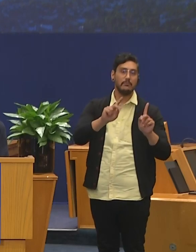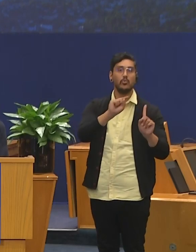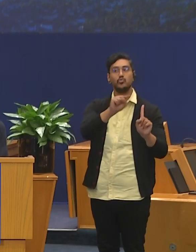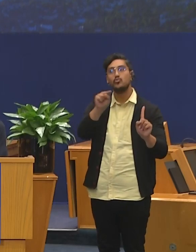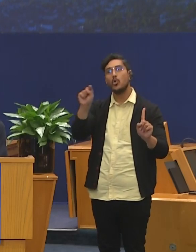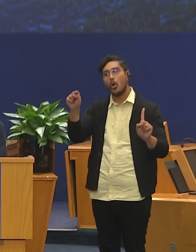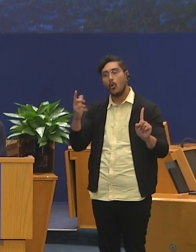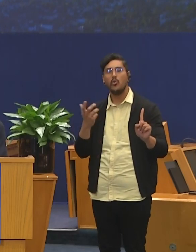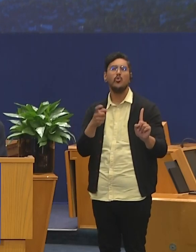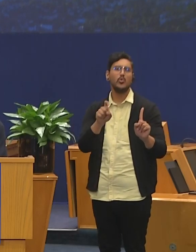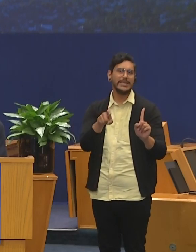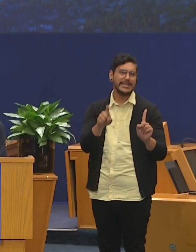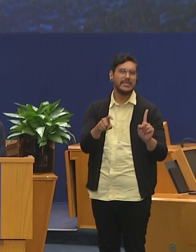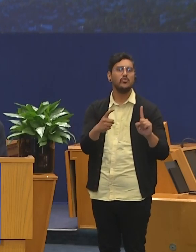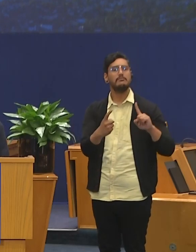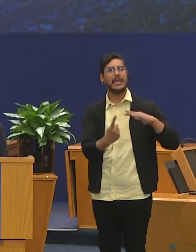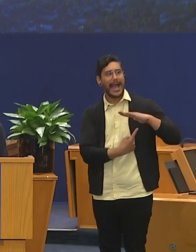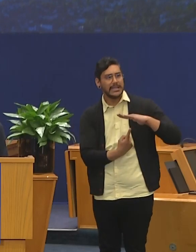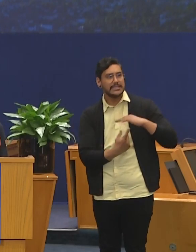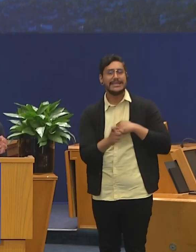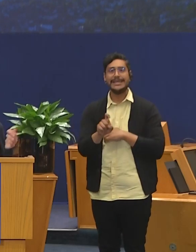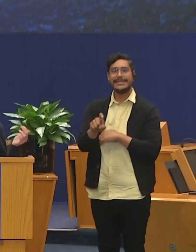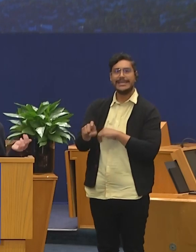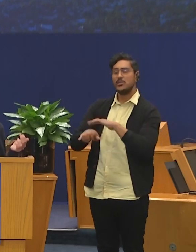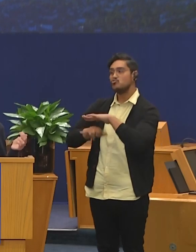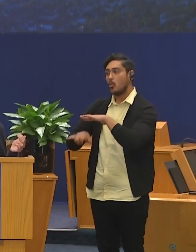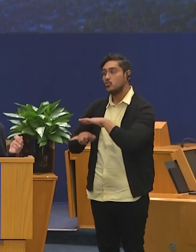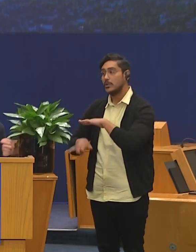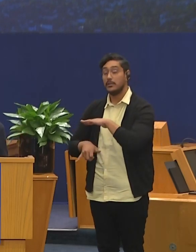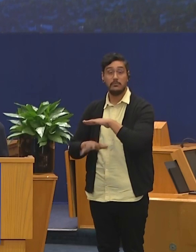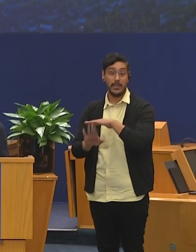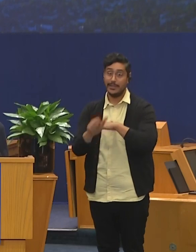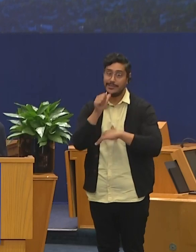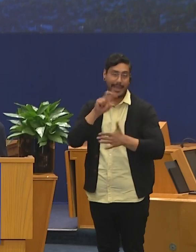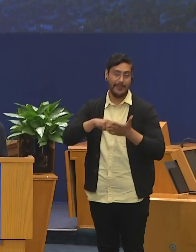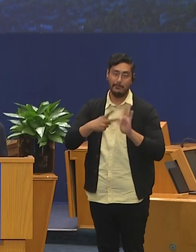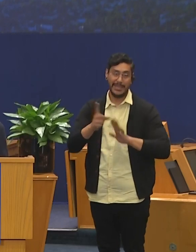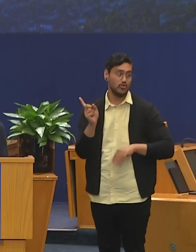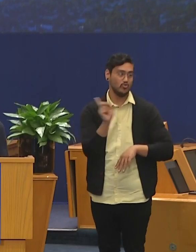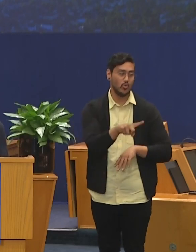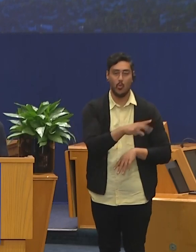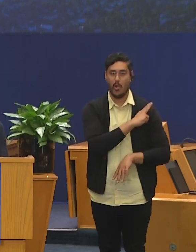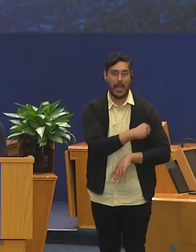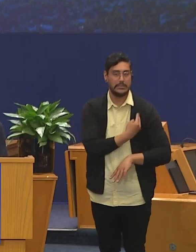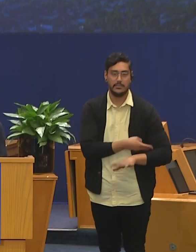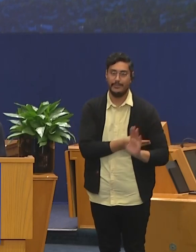TO BE ISOLATED AND QUARANTINED. AND THAT DOESN'T MEAN THEY GO TO